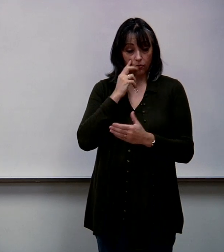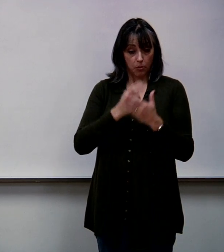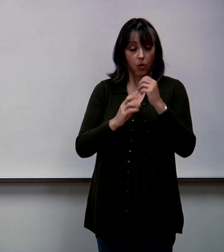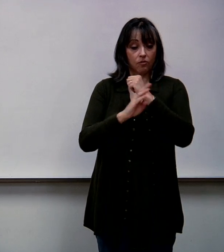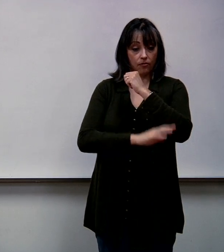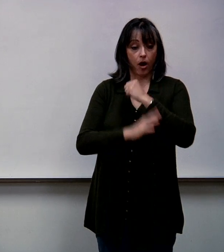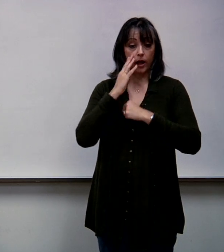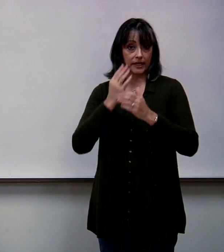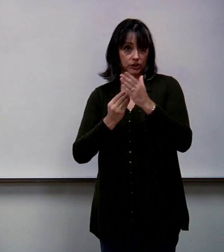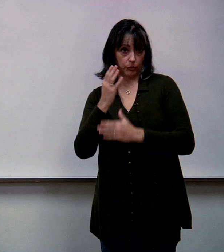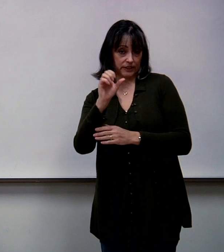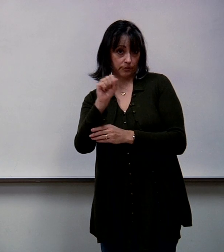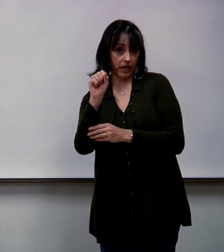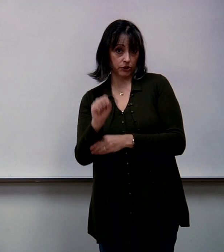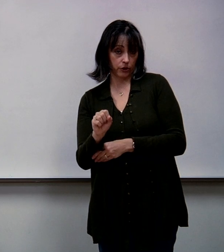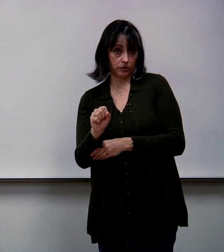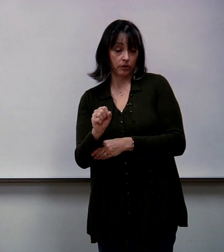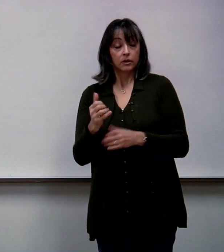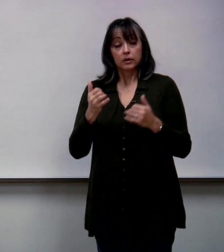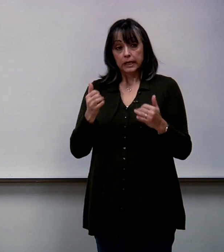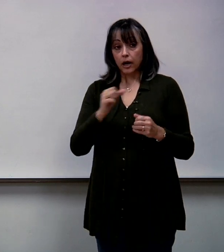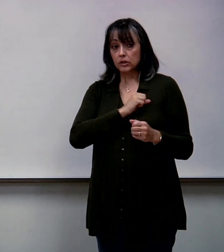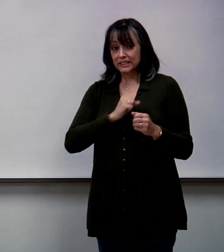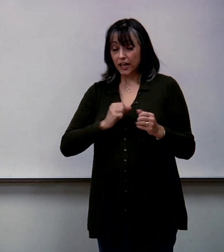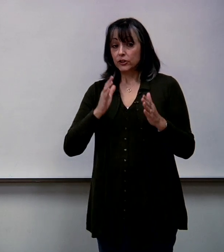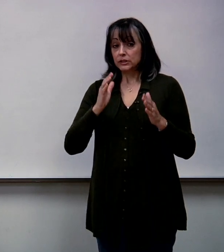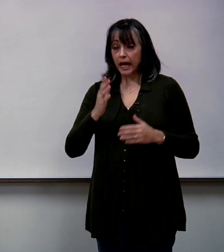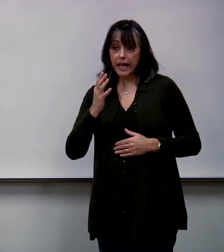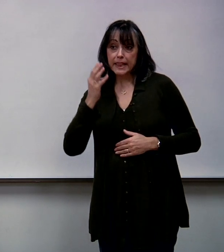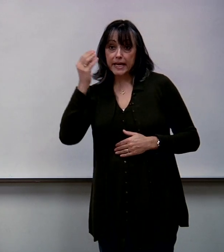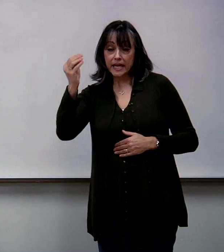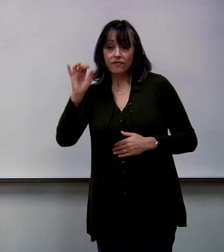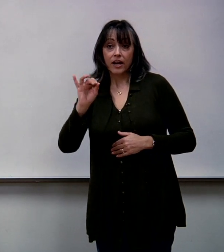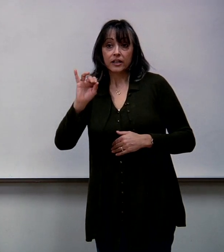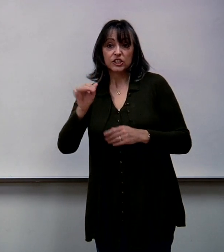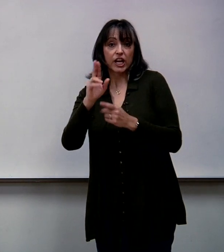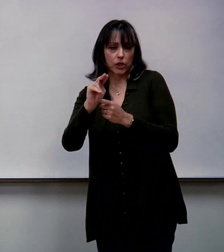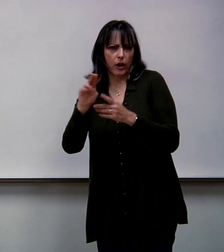You are able to go on Co-ops. Senators are able to go during the intersession or study abroad etc.